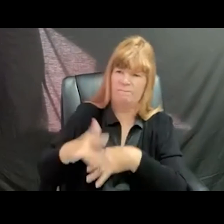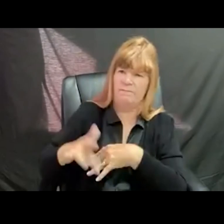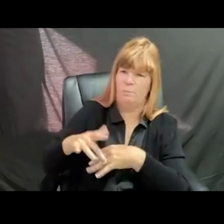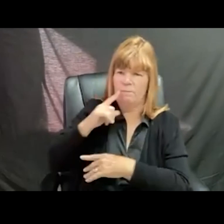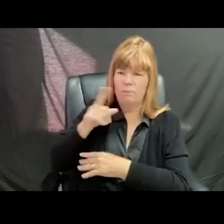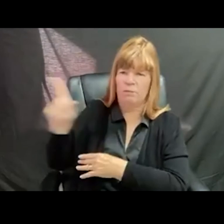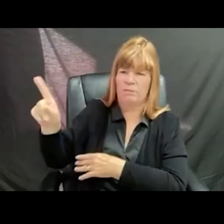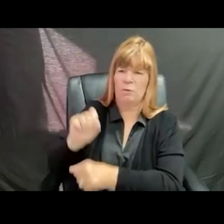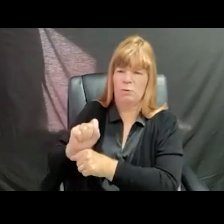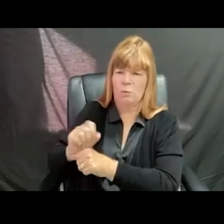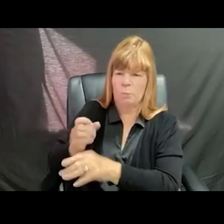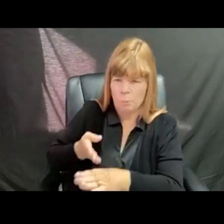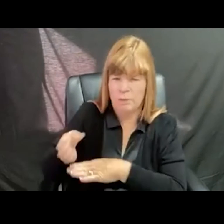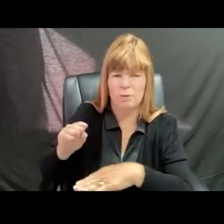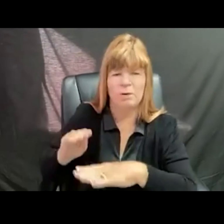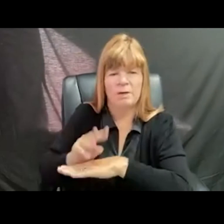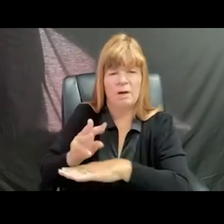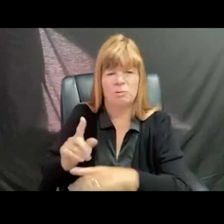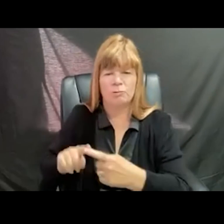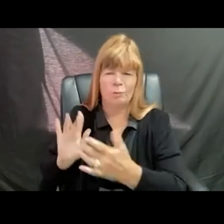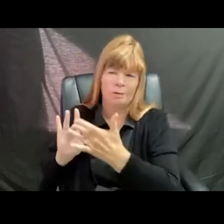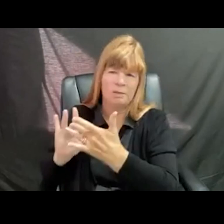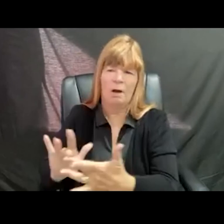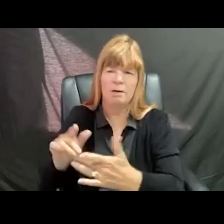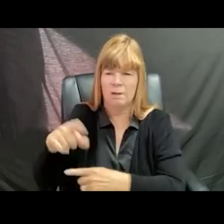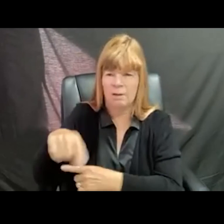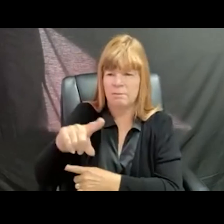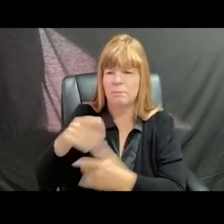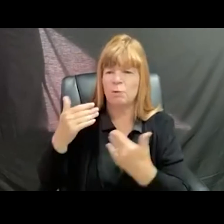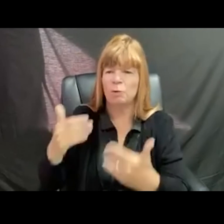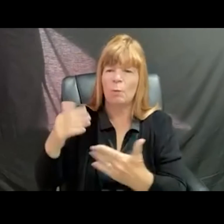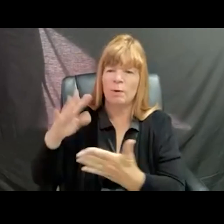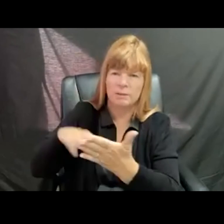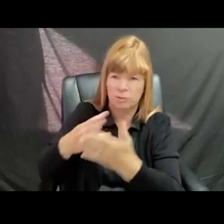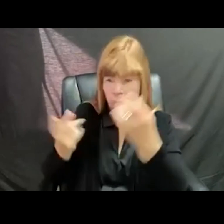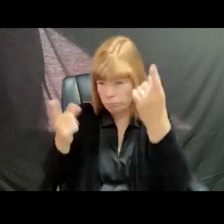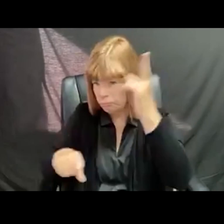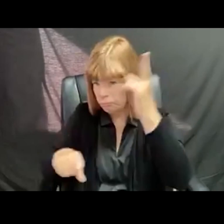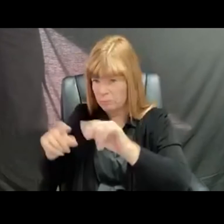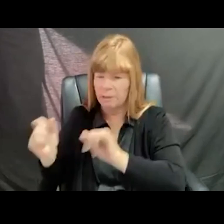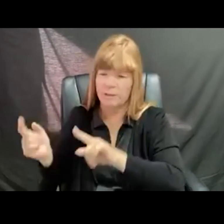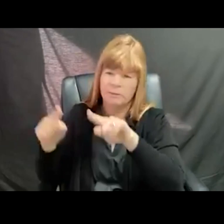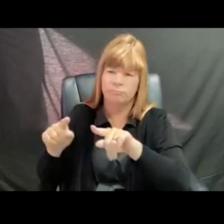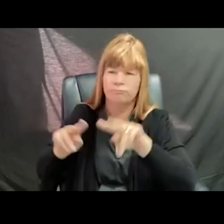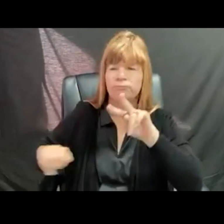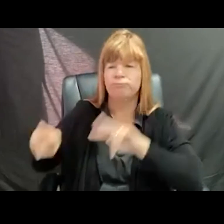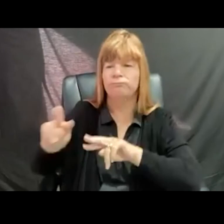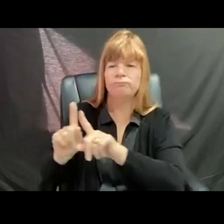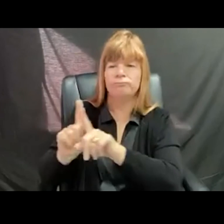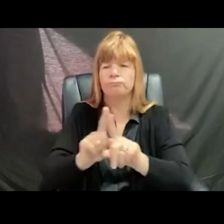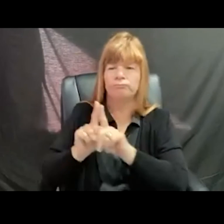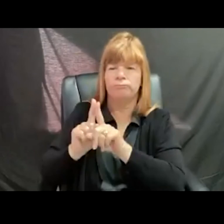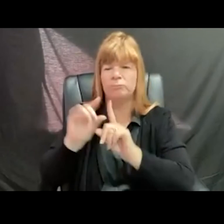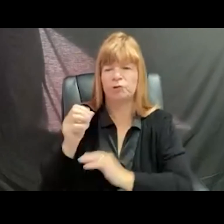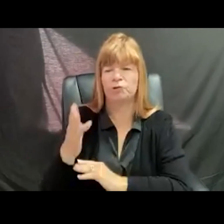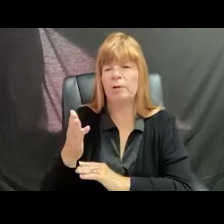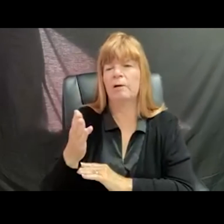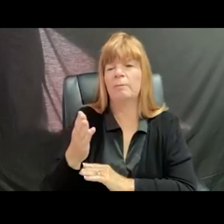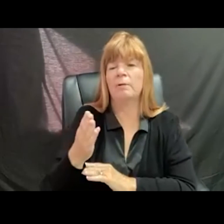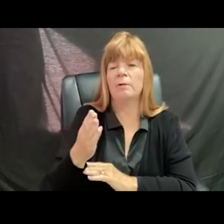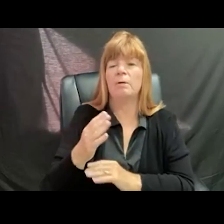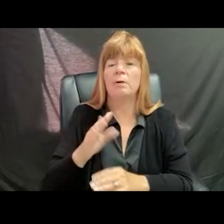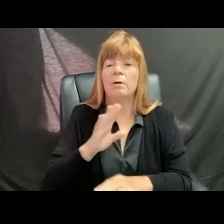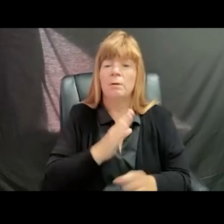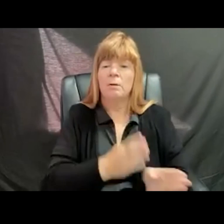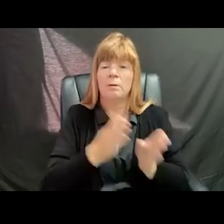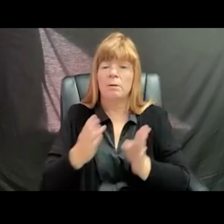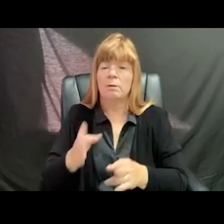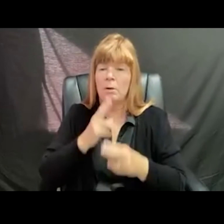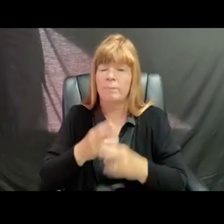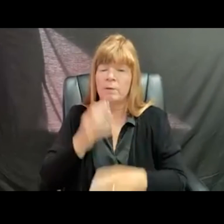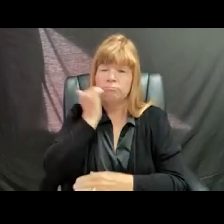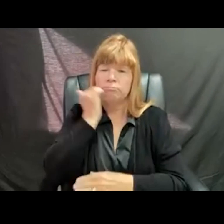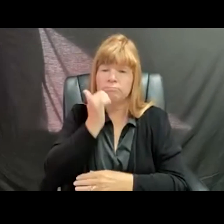to contact them and schedule job shadows as far as regular VR services it's a little bit different